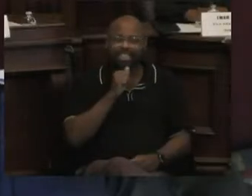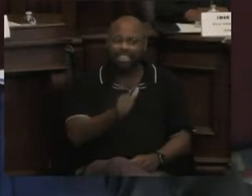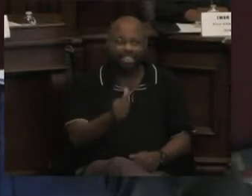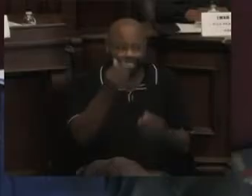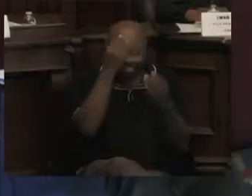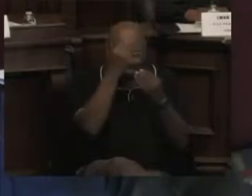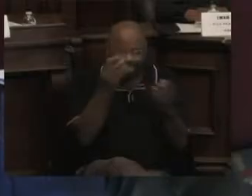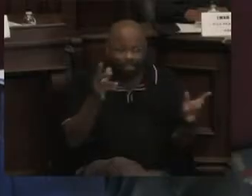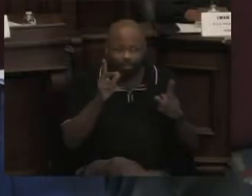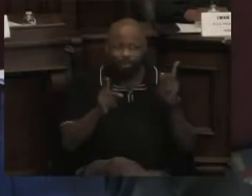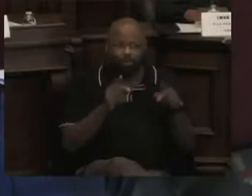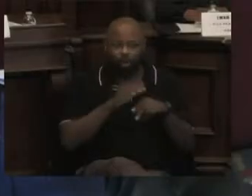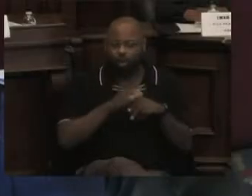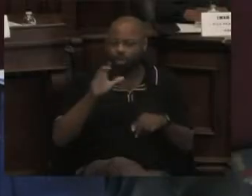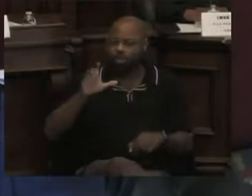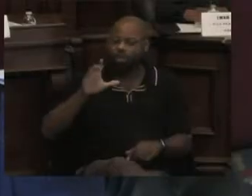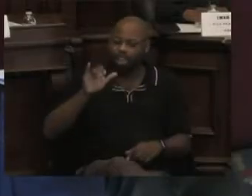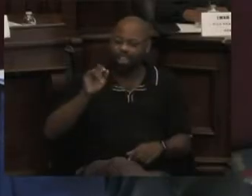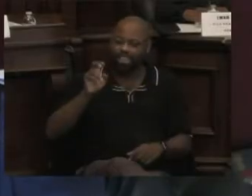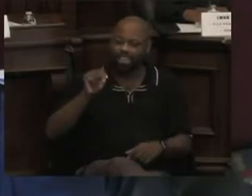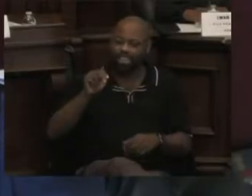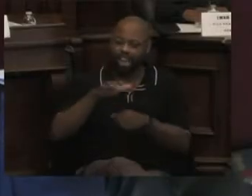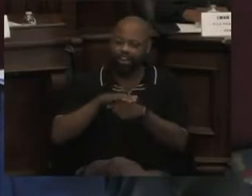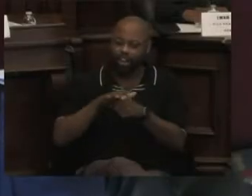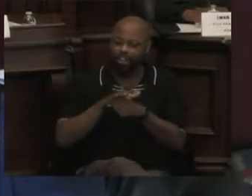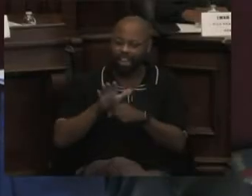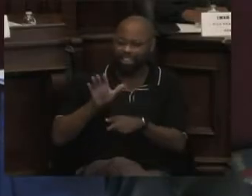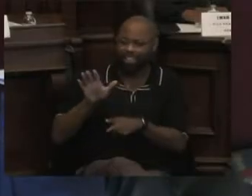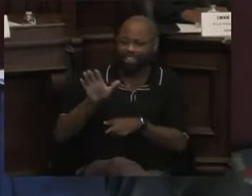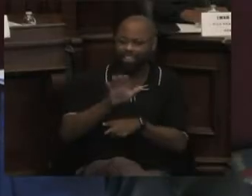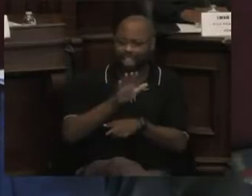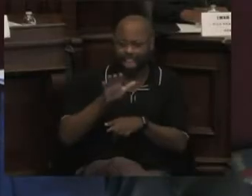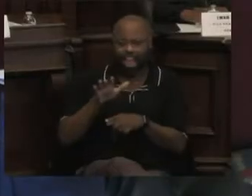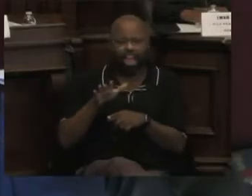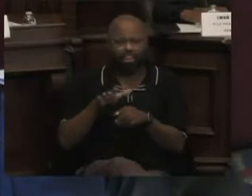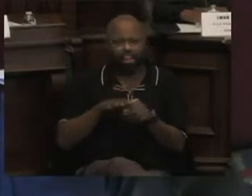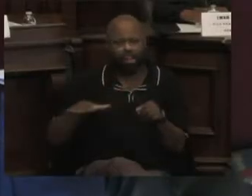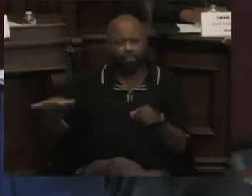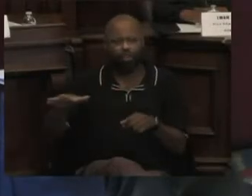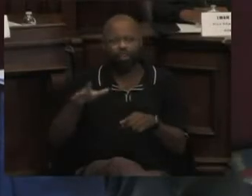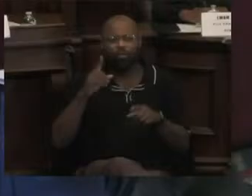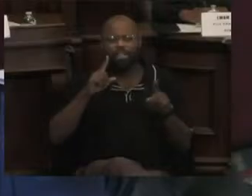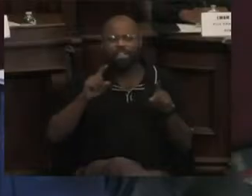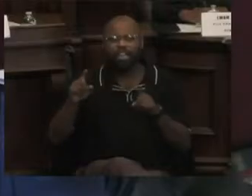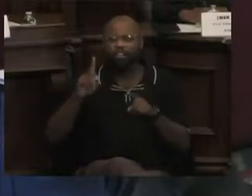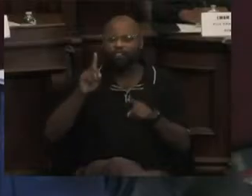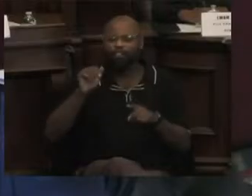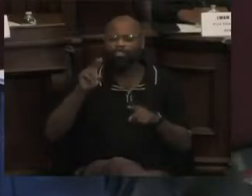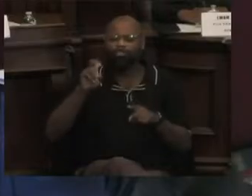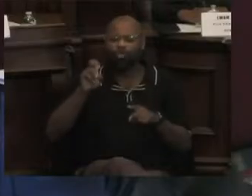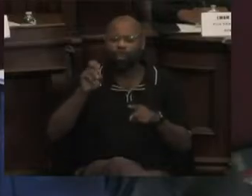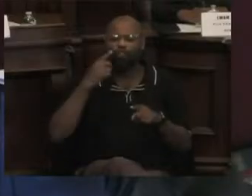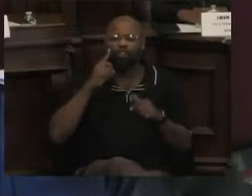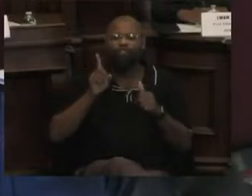in response to the fact that the RPD did not alert those who live in the Clinton section